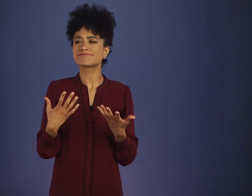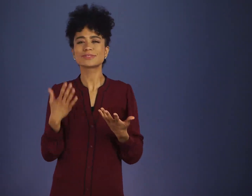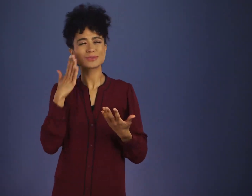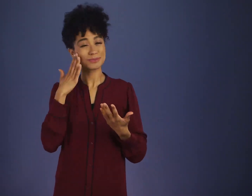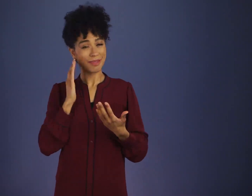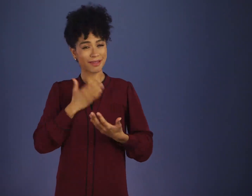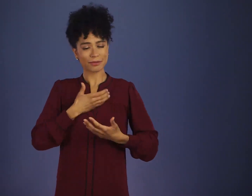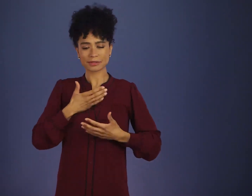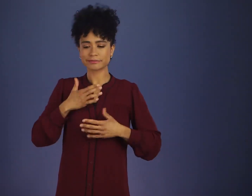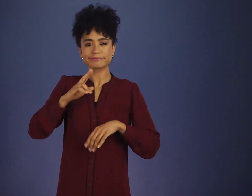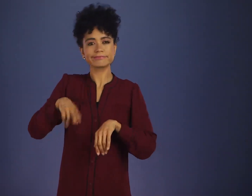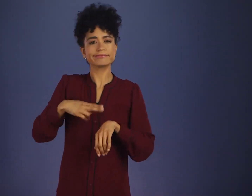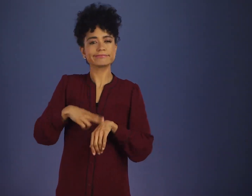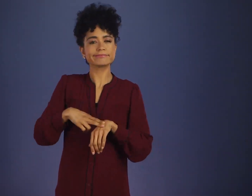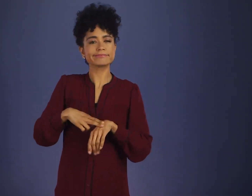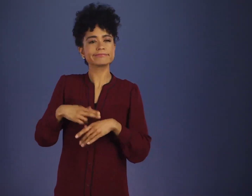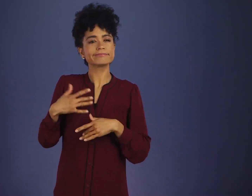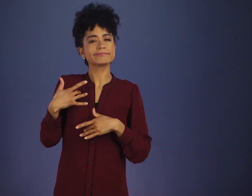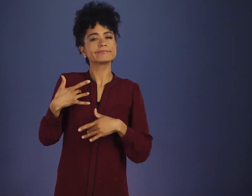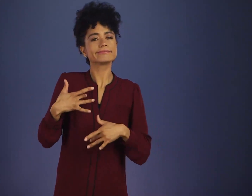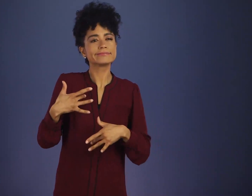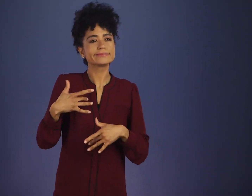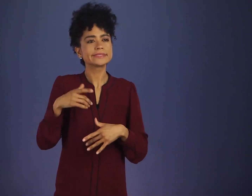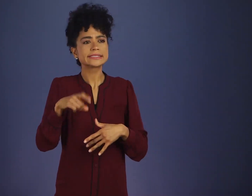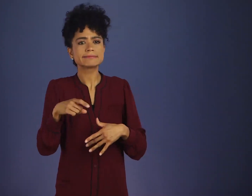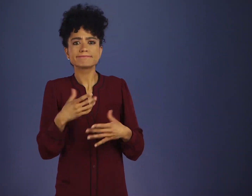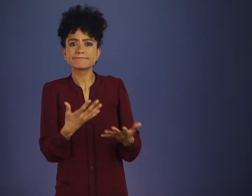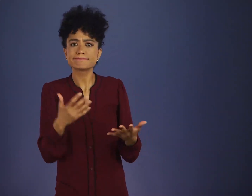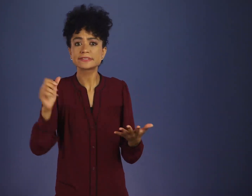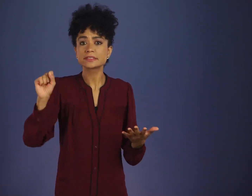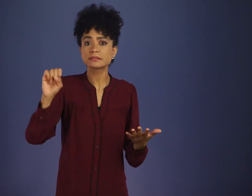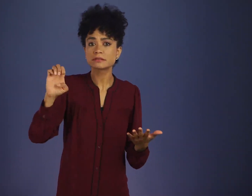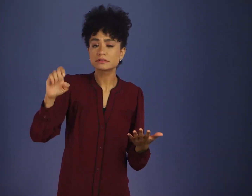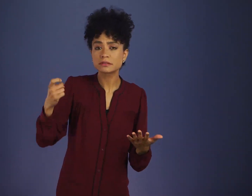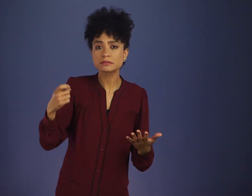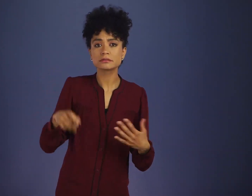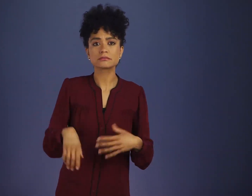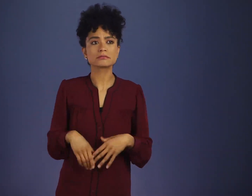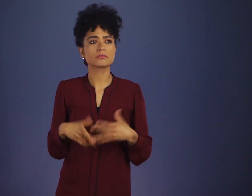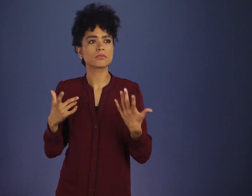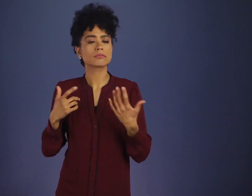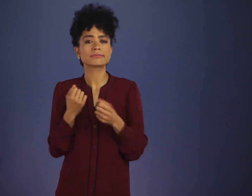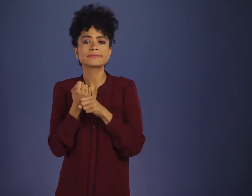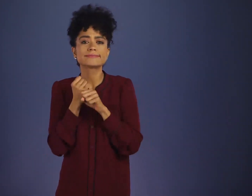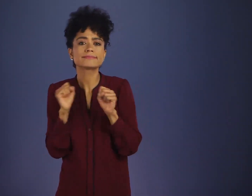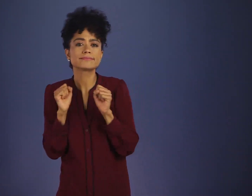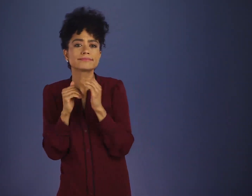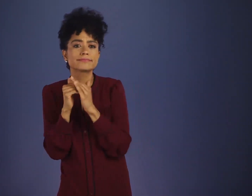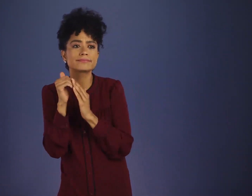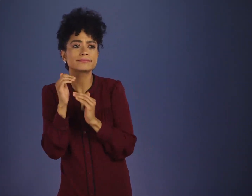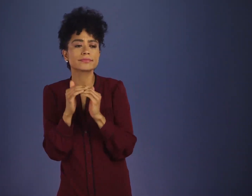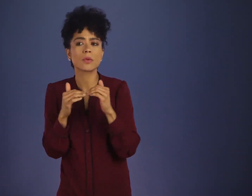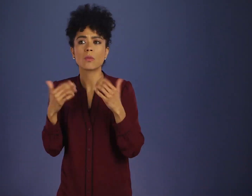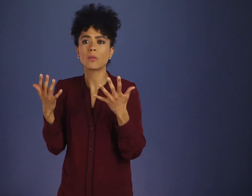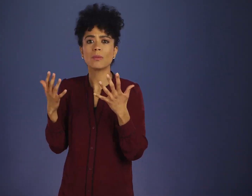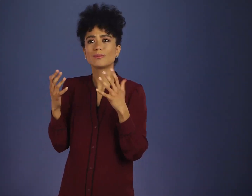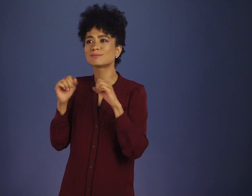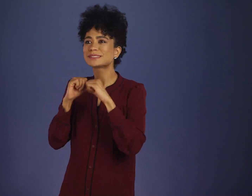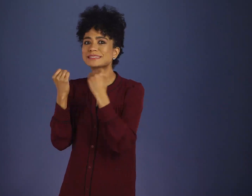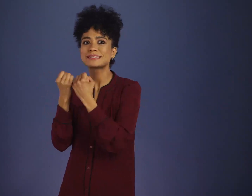When the satisfaction of our instincts for sex, security, and society becomes the sole object of our lives,